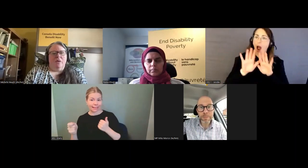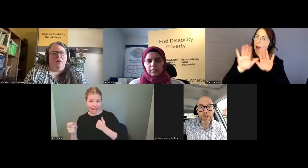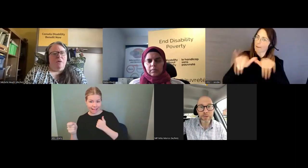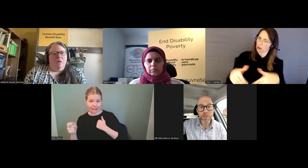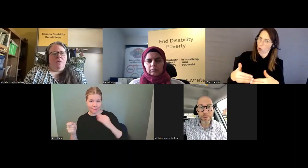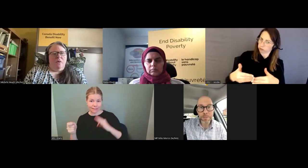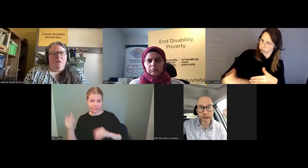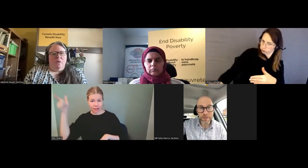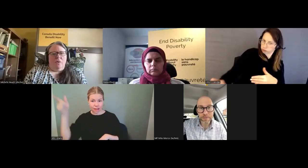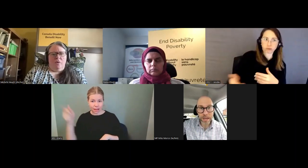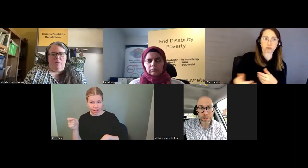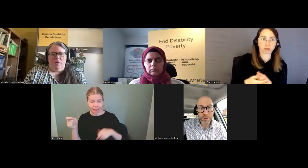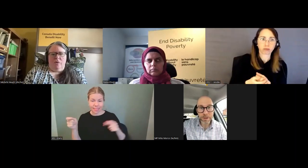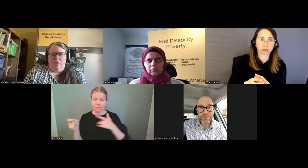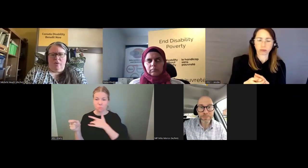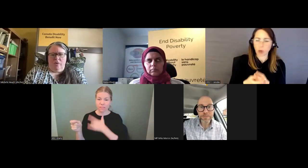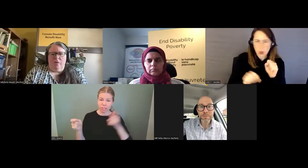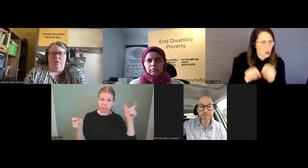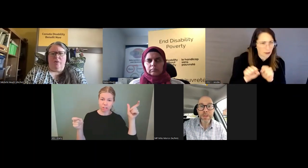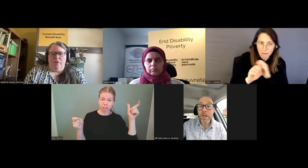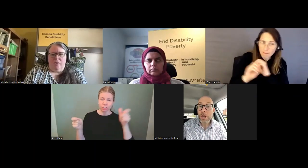WILL BE MADE AVAILABLE.